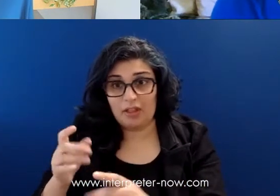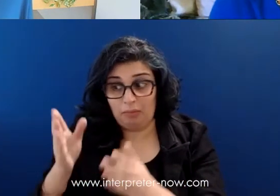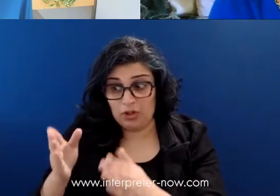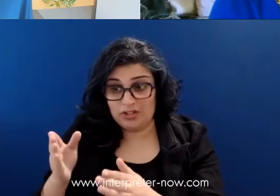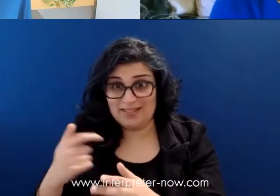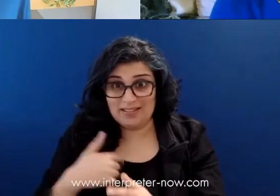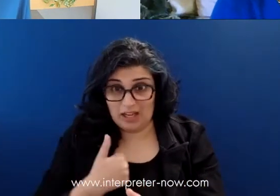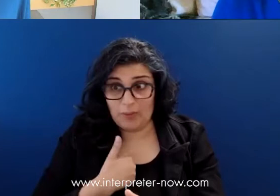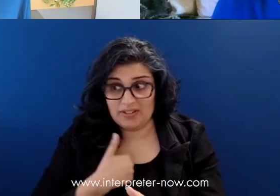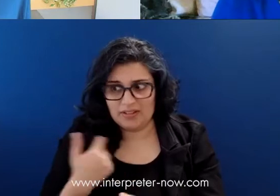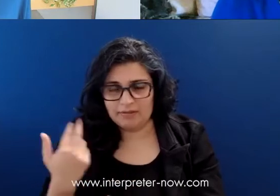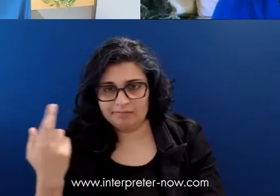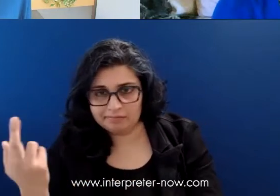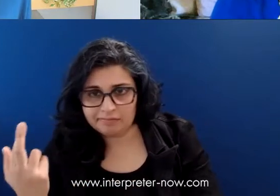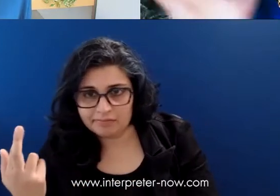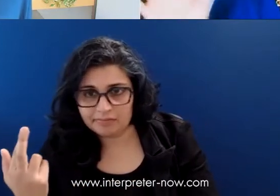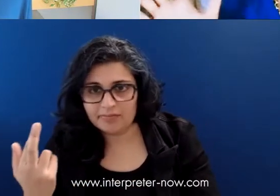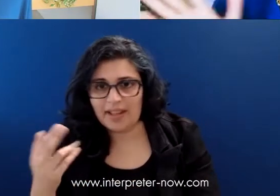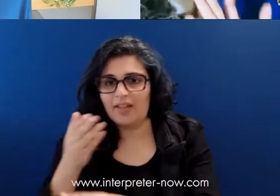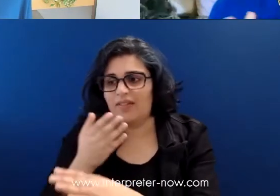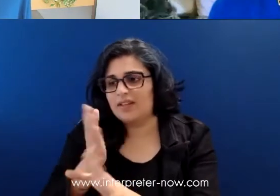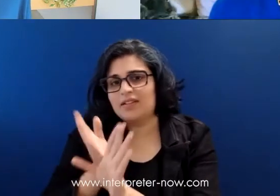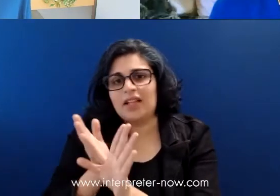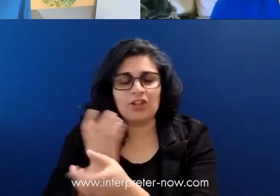I have the psychological safety with them where they wouldn't take offense to the question.